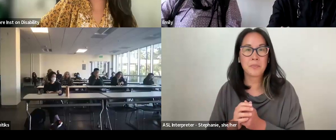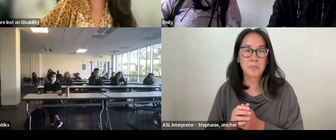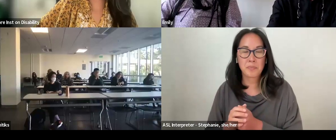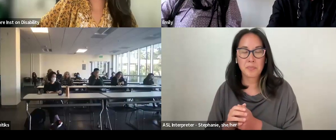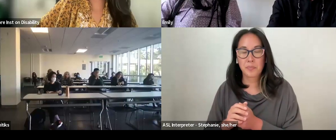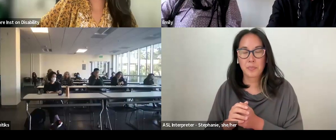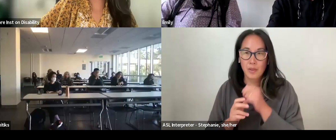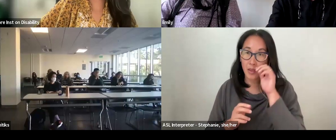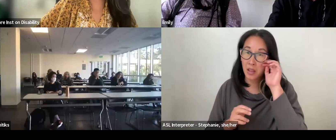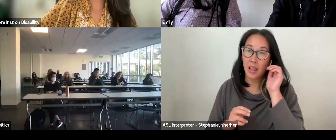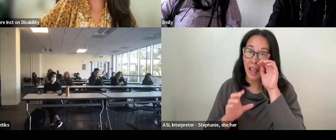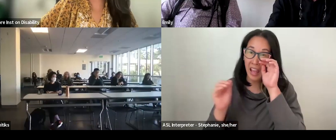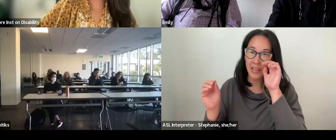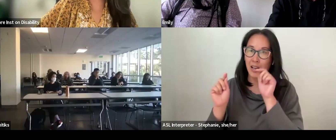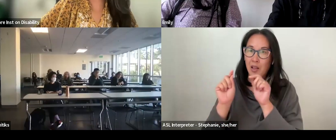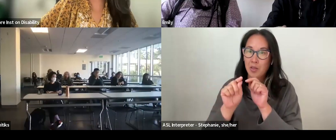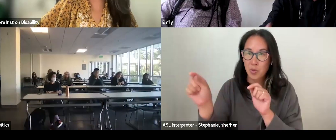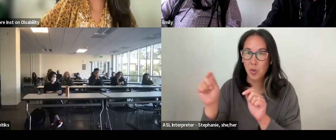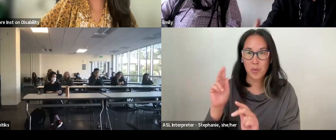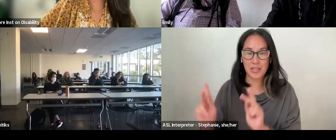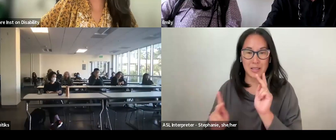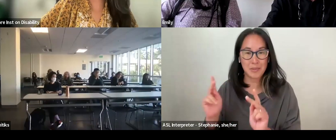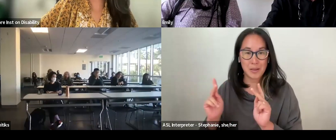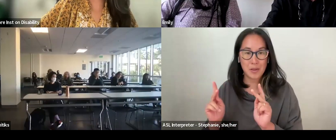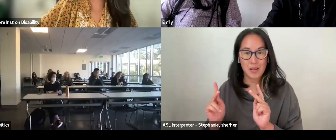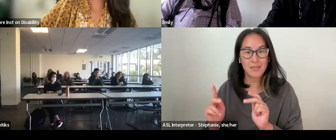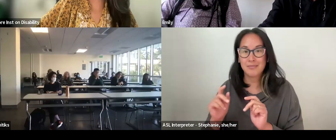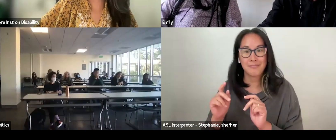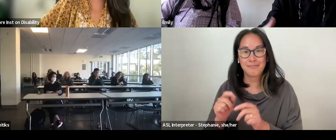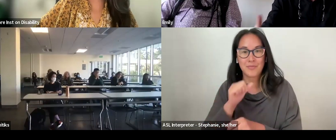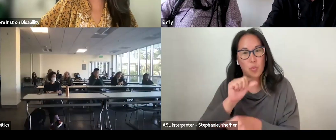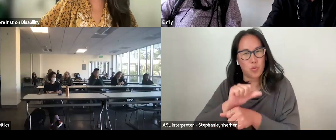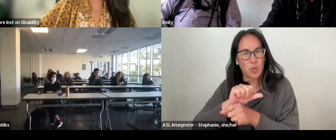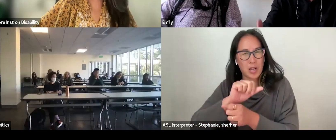these were people who were often located not in medical schools, but in divinity schools